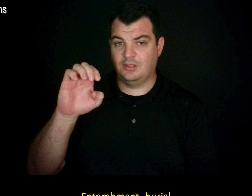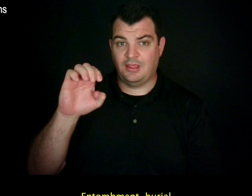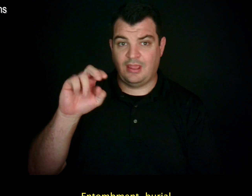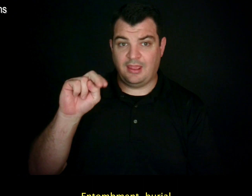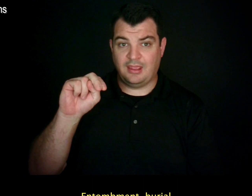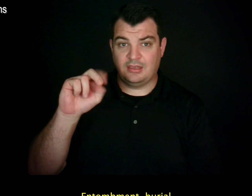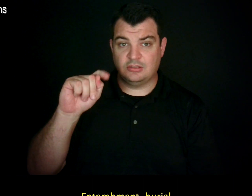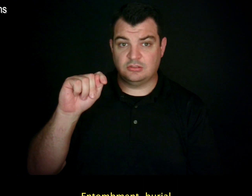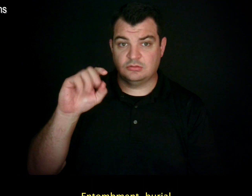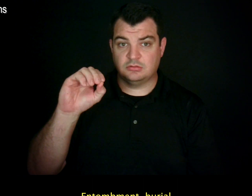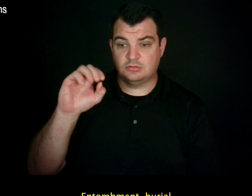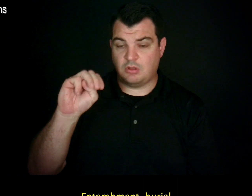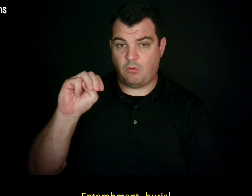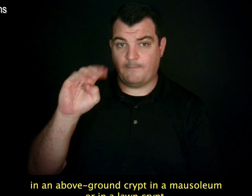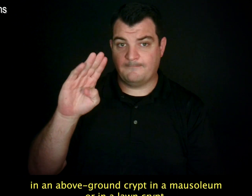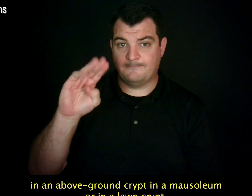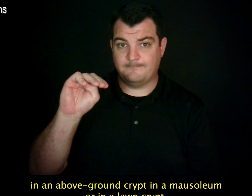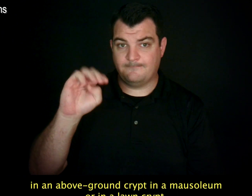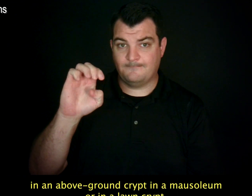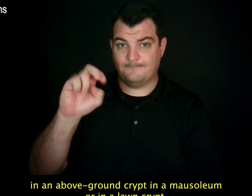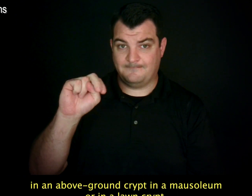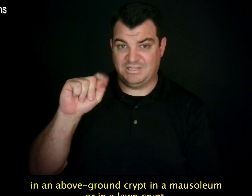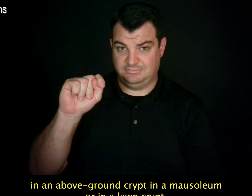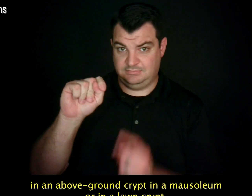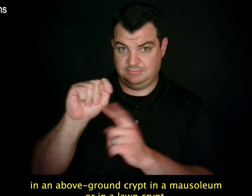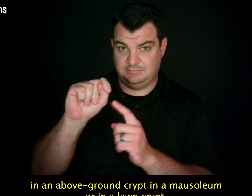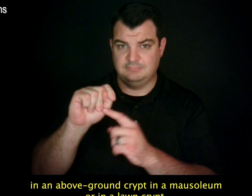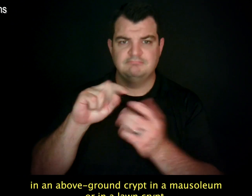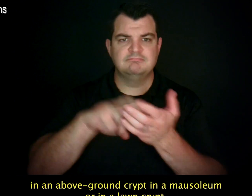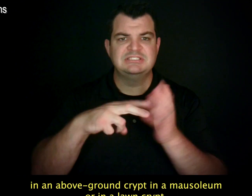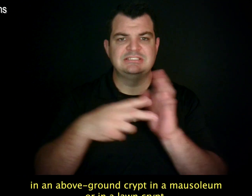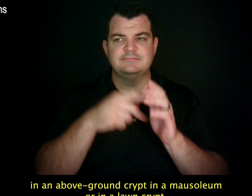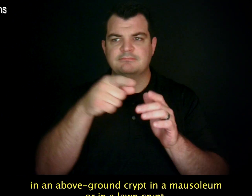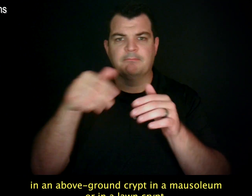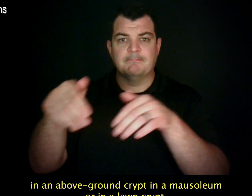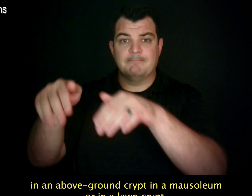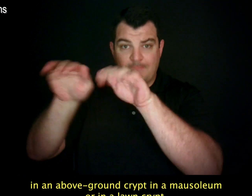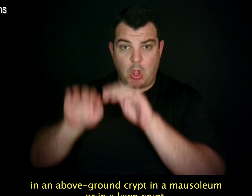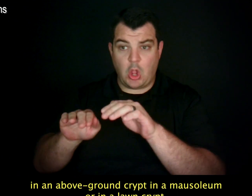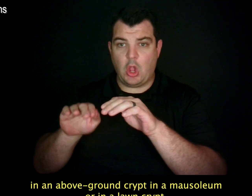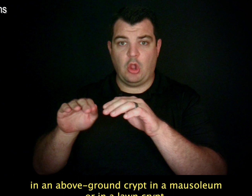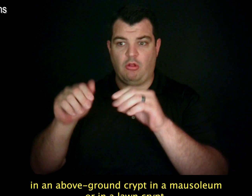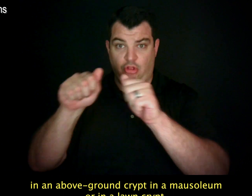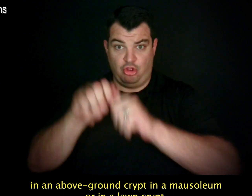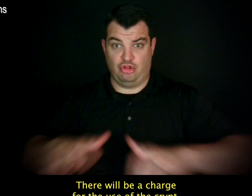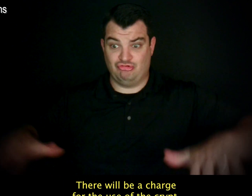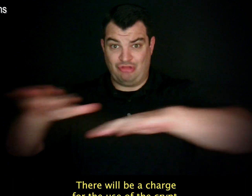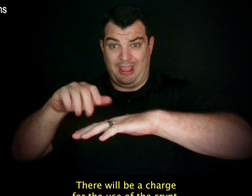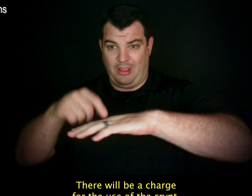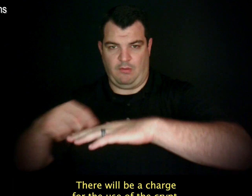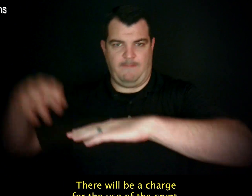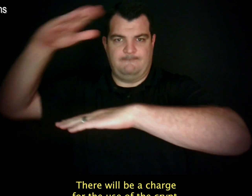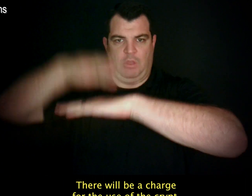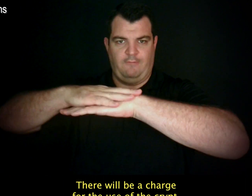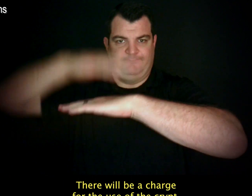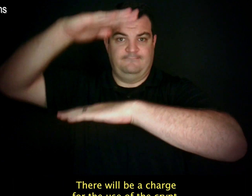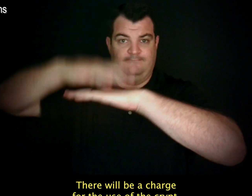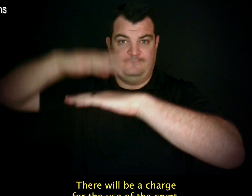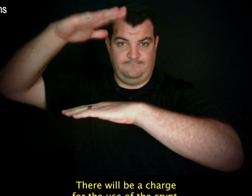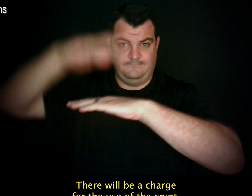Entombment, burial in an above-ground crypt in a mausoleum or in a lawn crypt. There will be a charge for the use of the crypt.